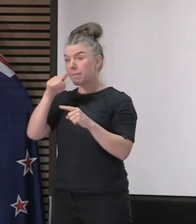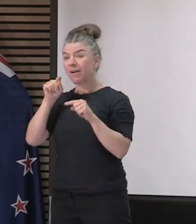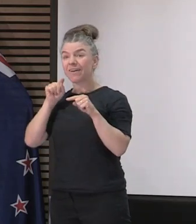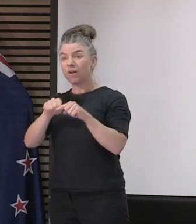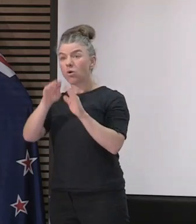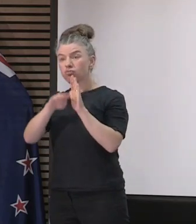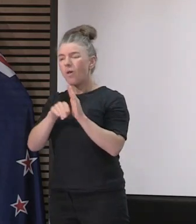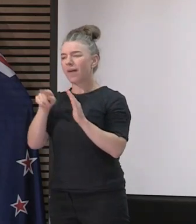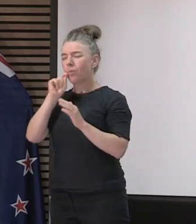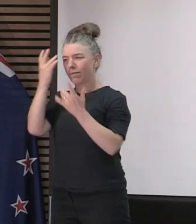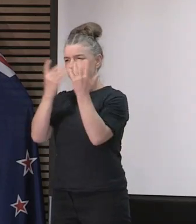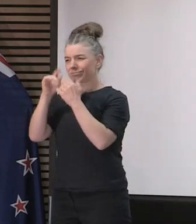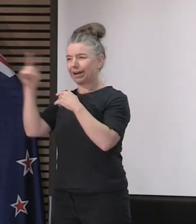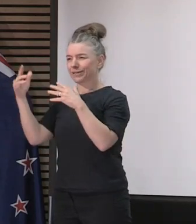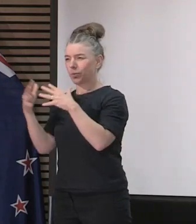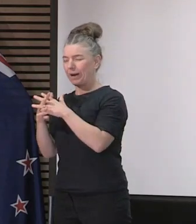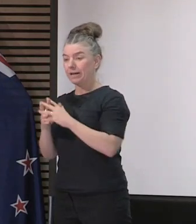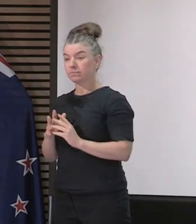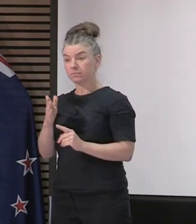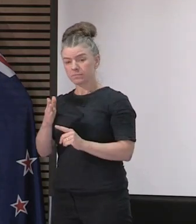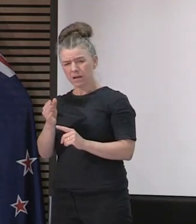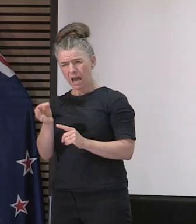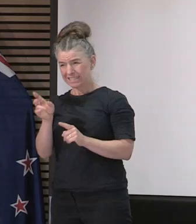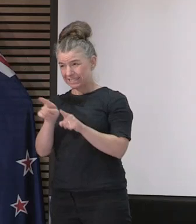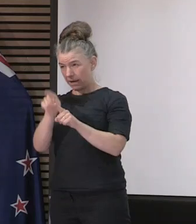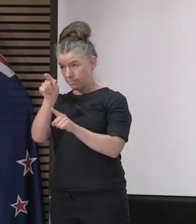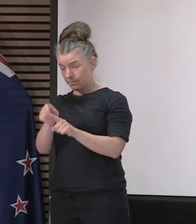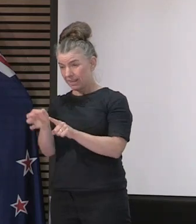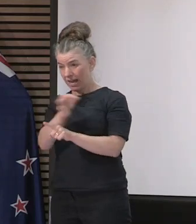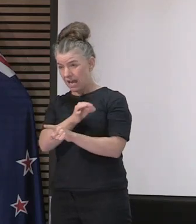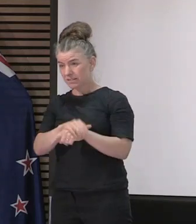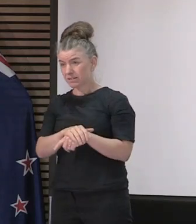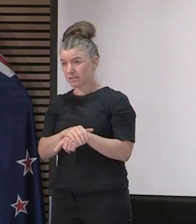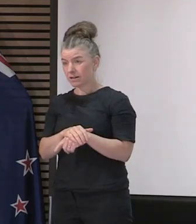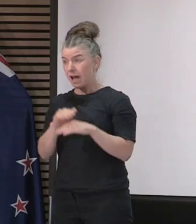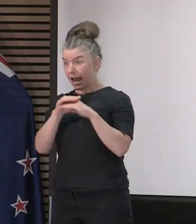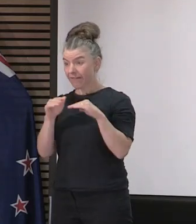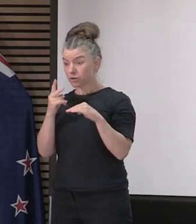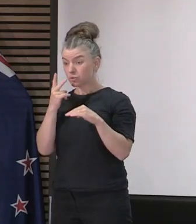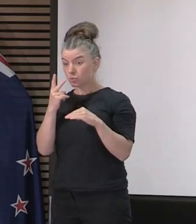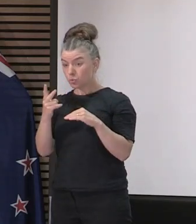whether we see new emerging cases and the compliance with level three will be something